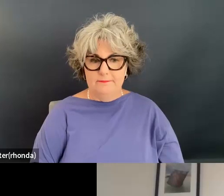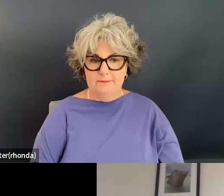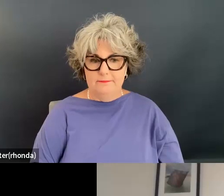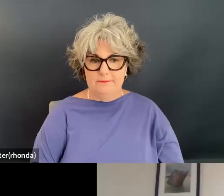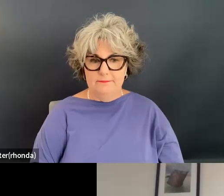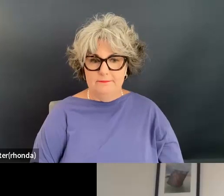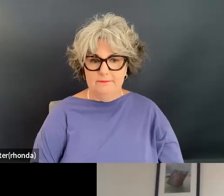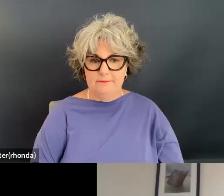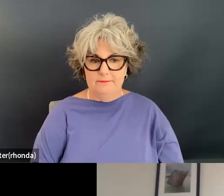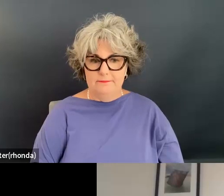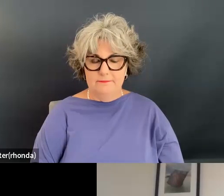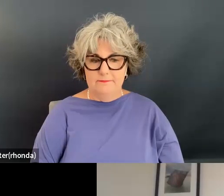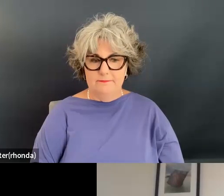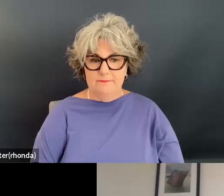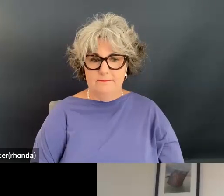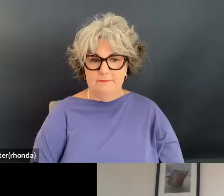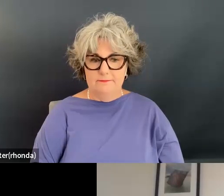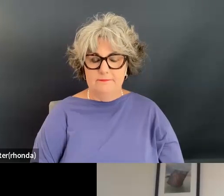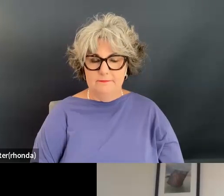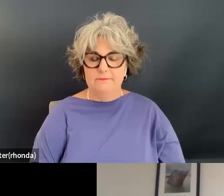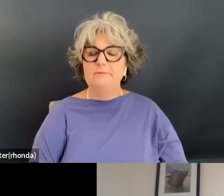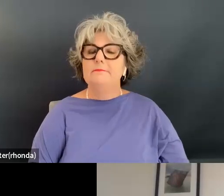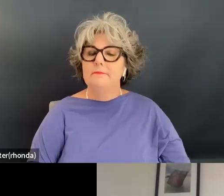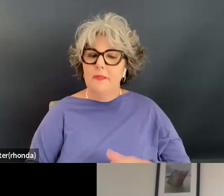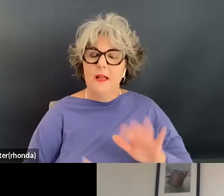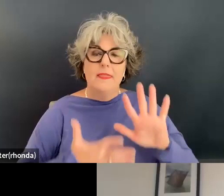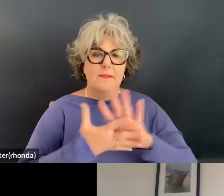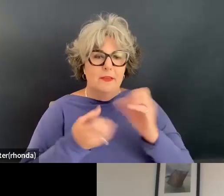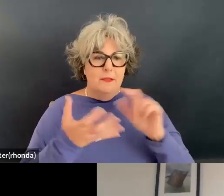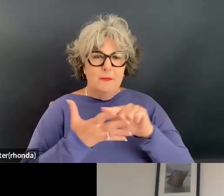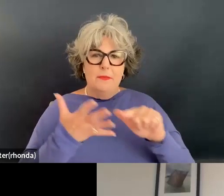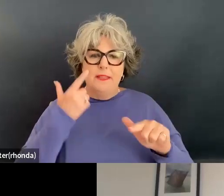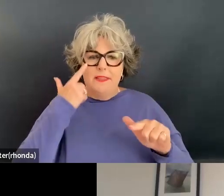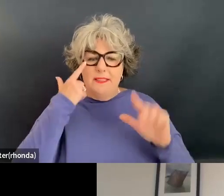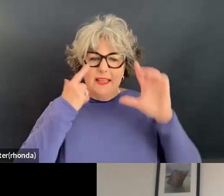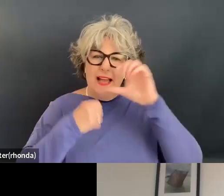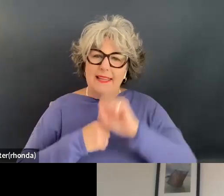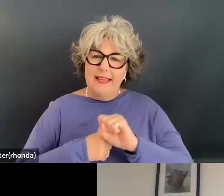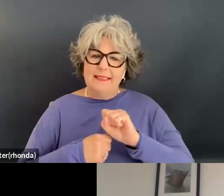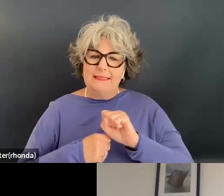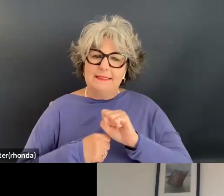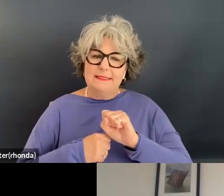I think, yeah, I told the film is about a lot of things. But I guess I'm hesitant to share,